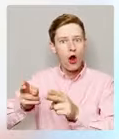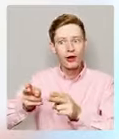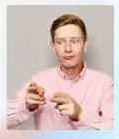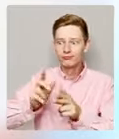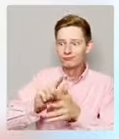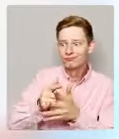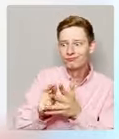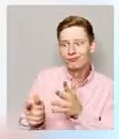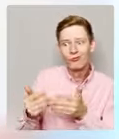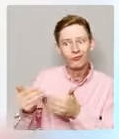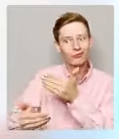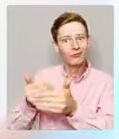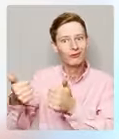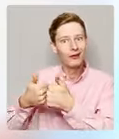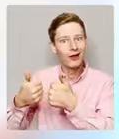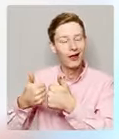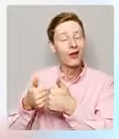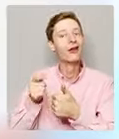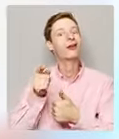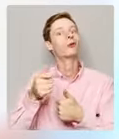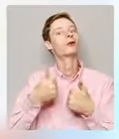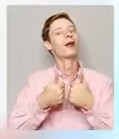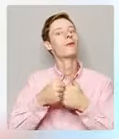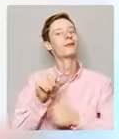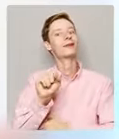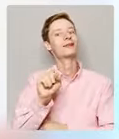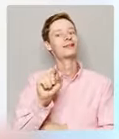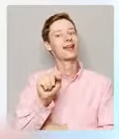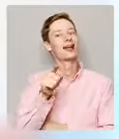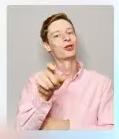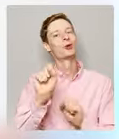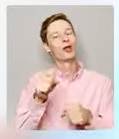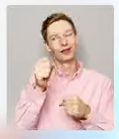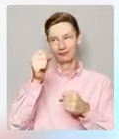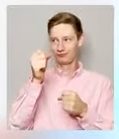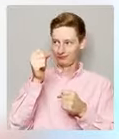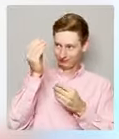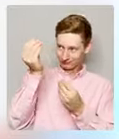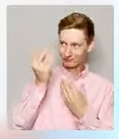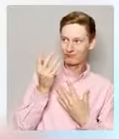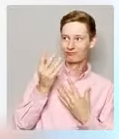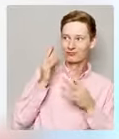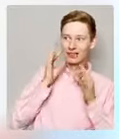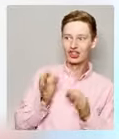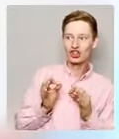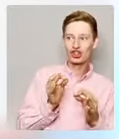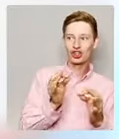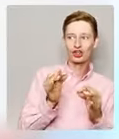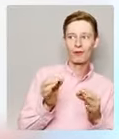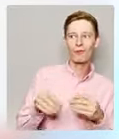Using your current game state, you can make informed decisions about what action